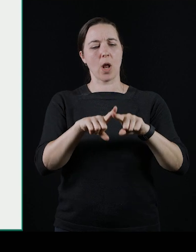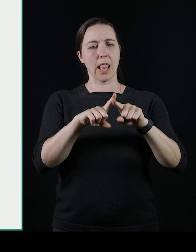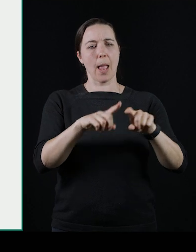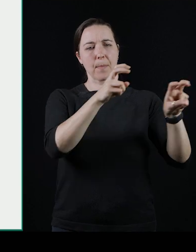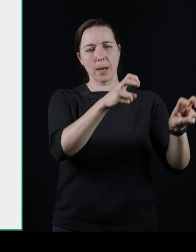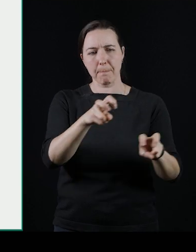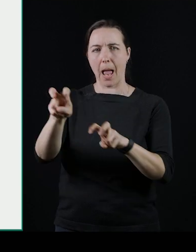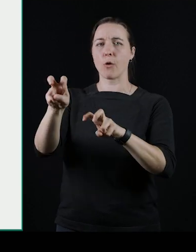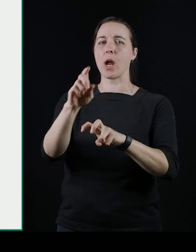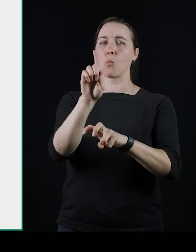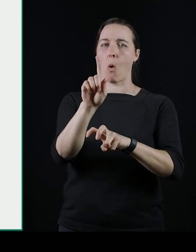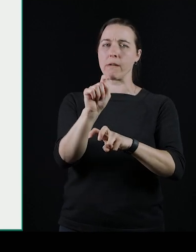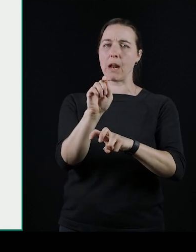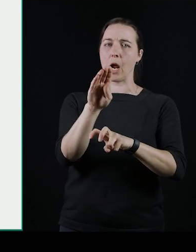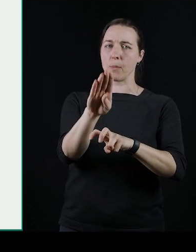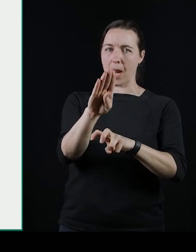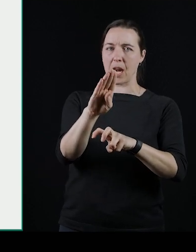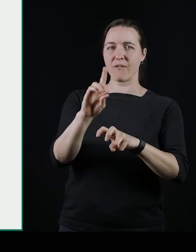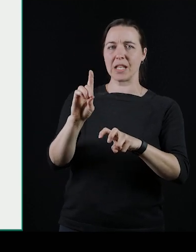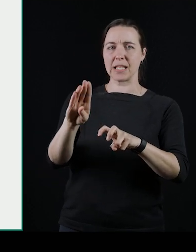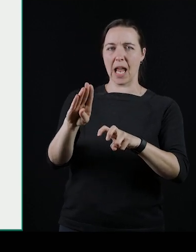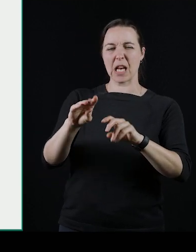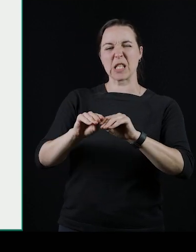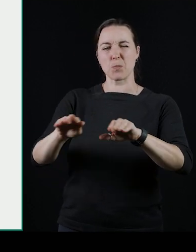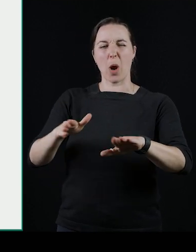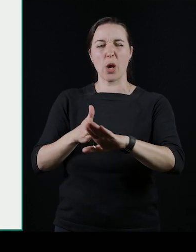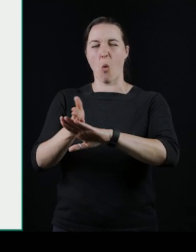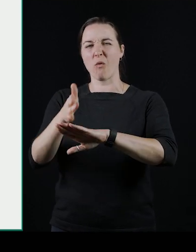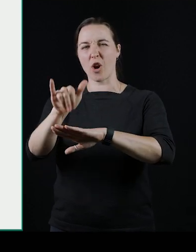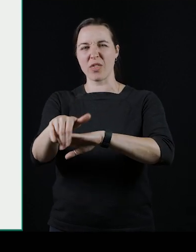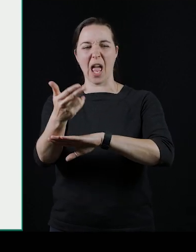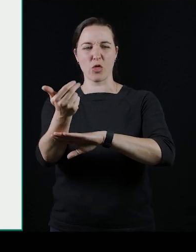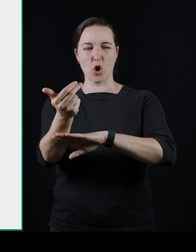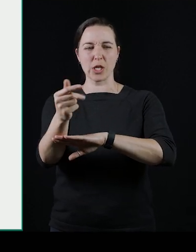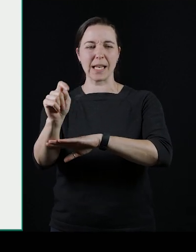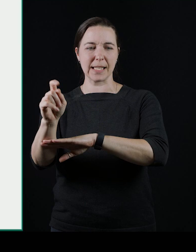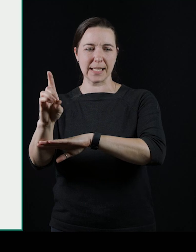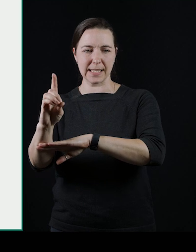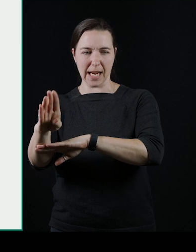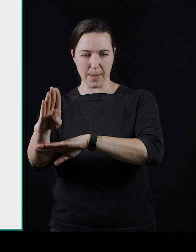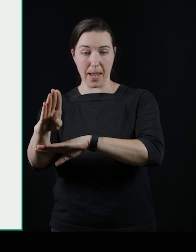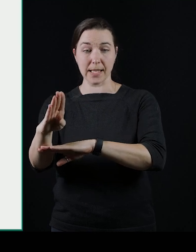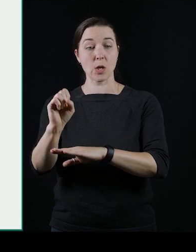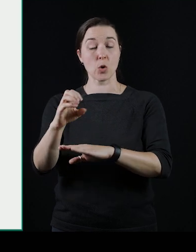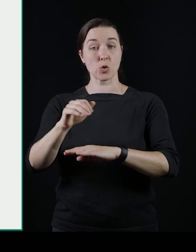over one TB of data distributed over the 13 databases. So to achieve this goal